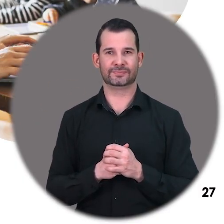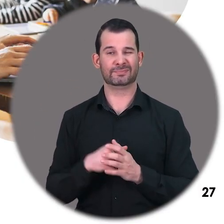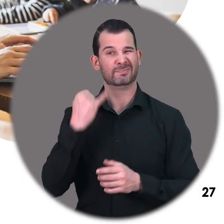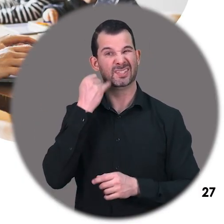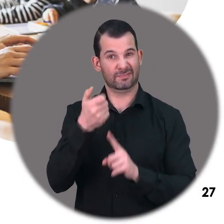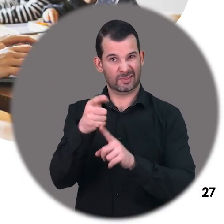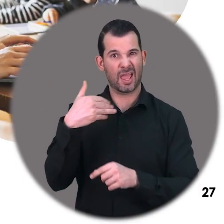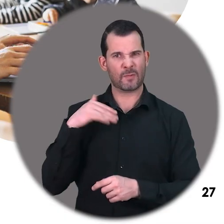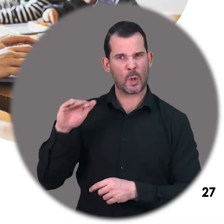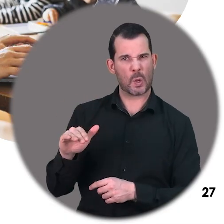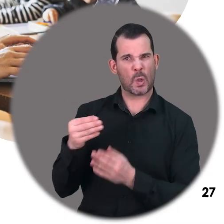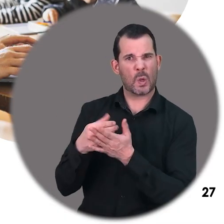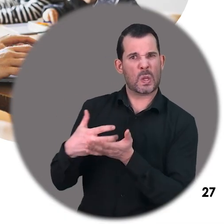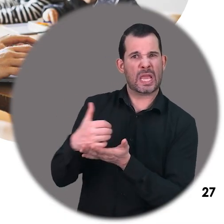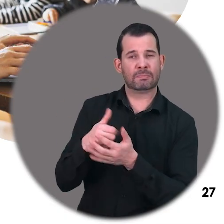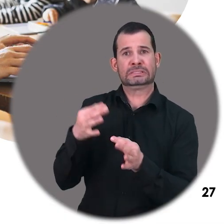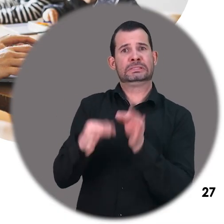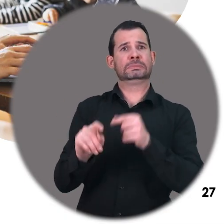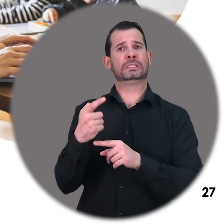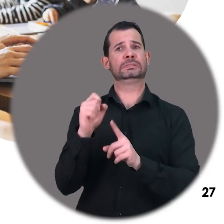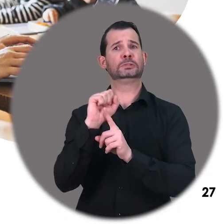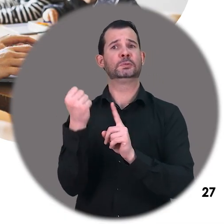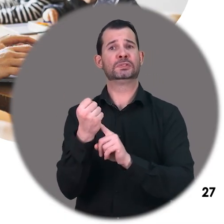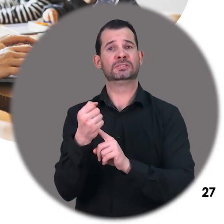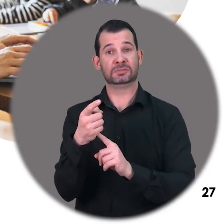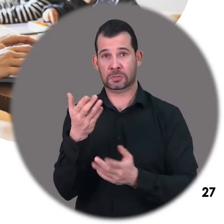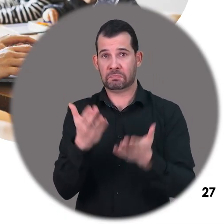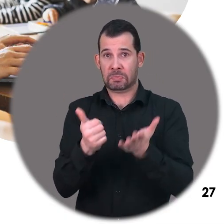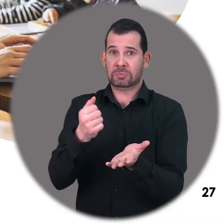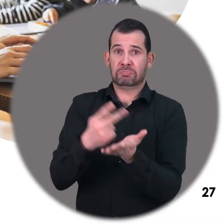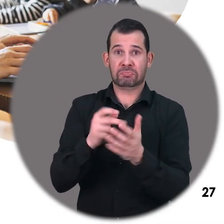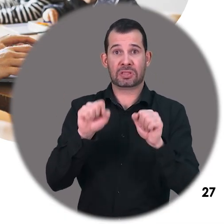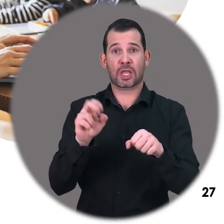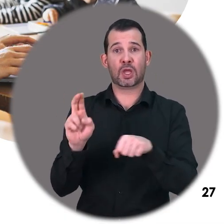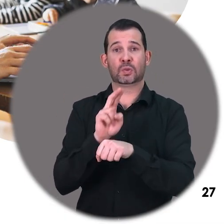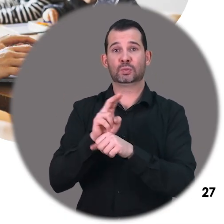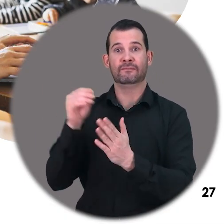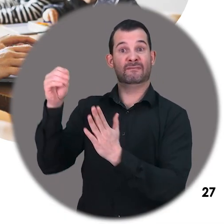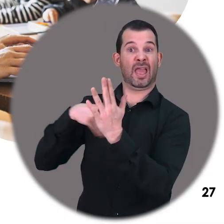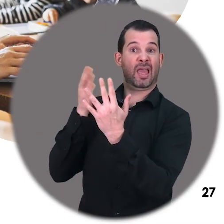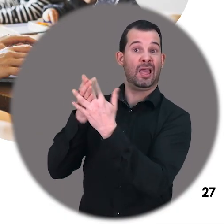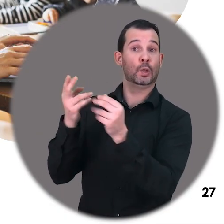If you have a lower income and a simple tax situation, you may be eligible to file